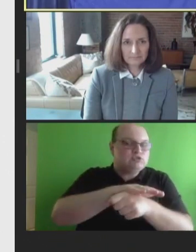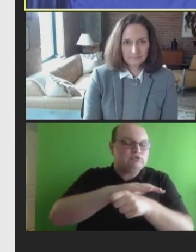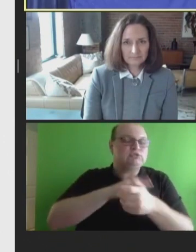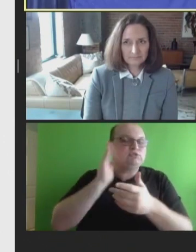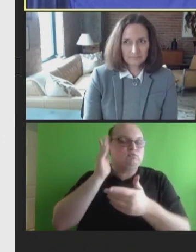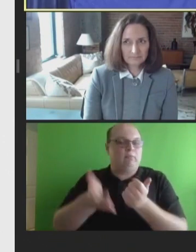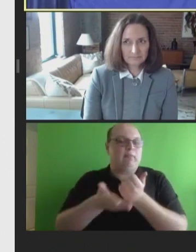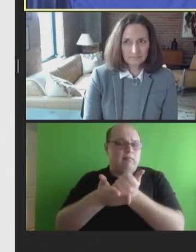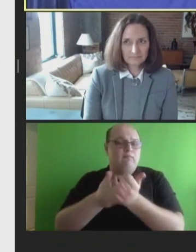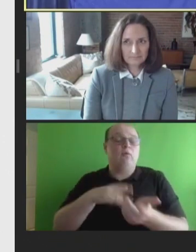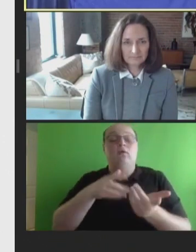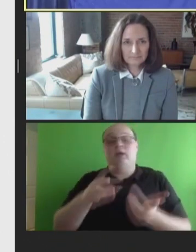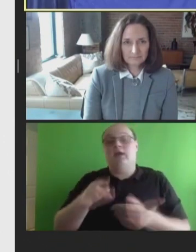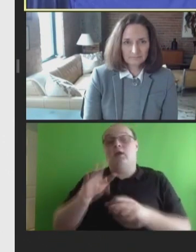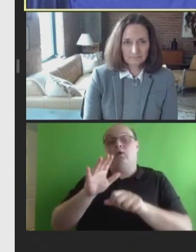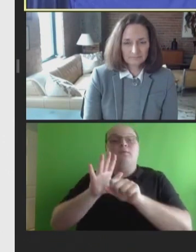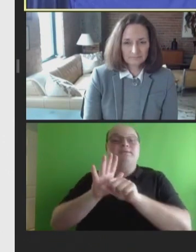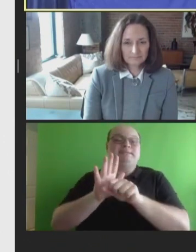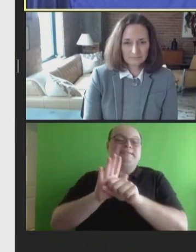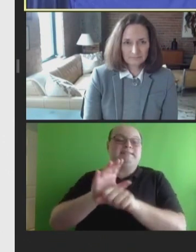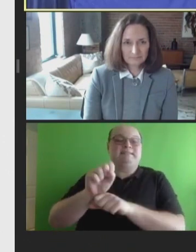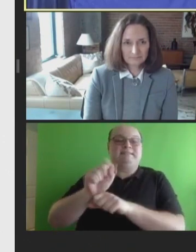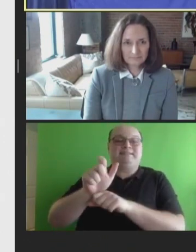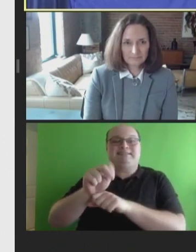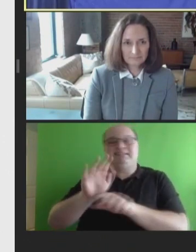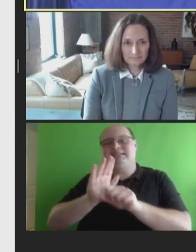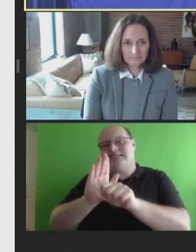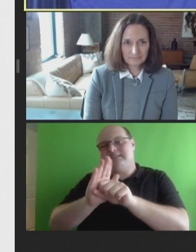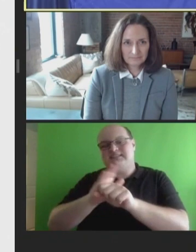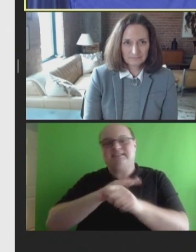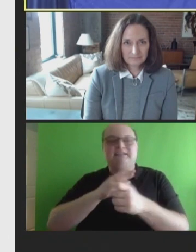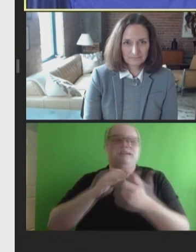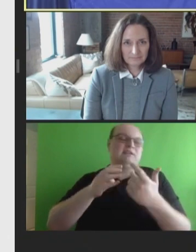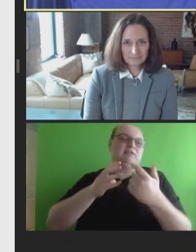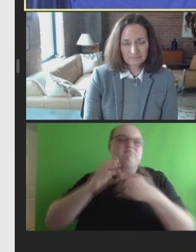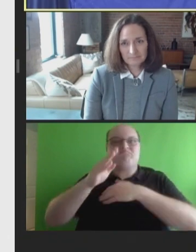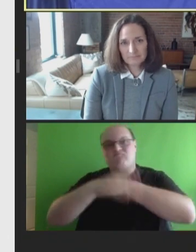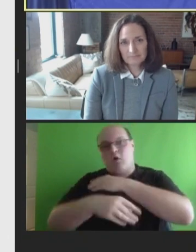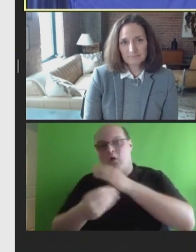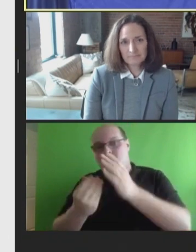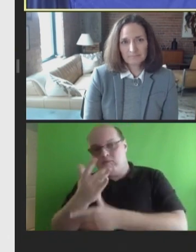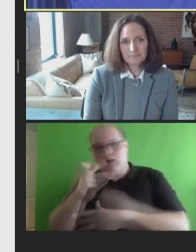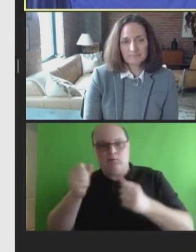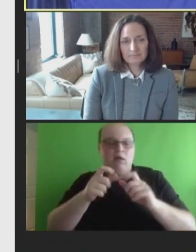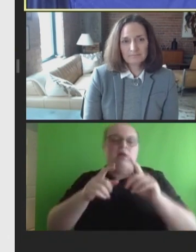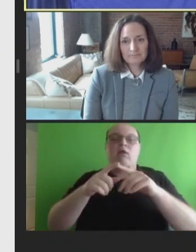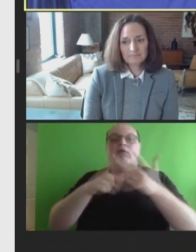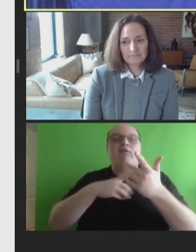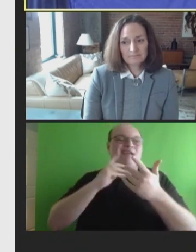As far as seasonality, yes. The -- my understanding from talking with colleagues